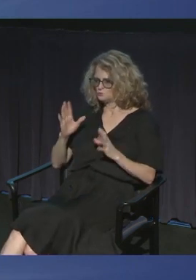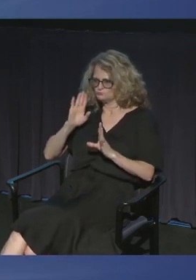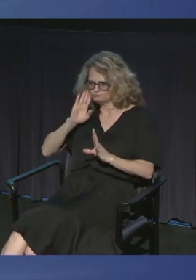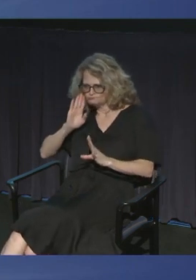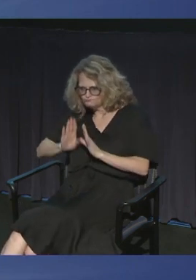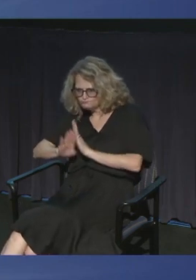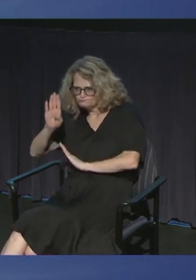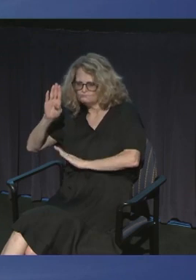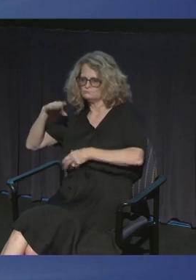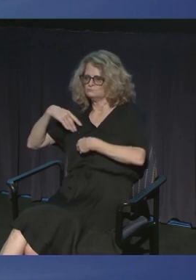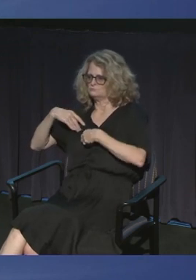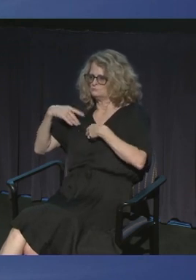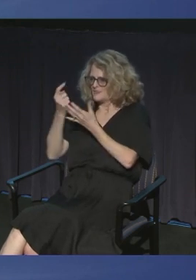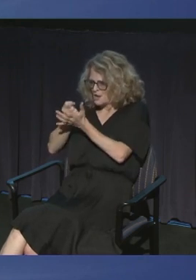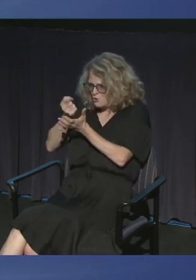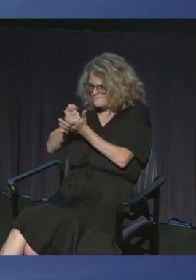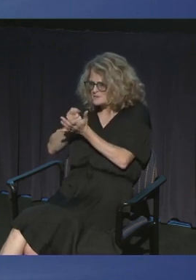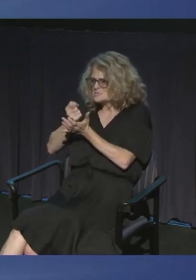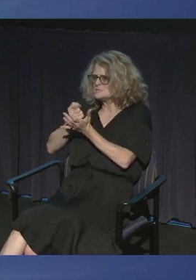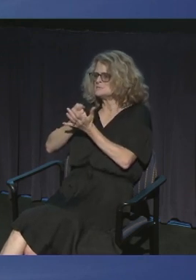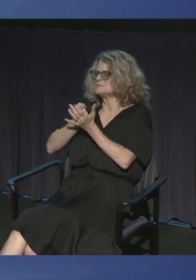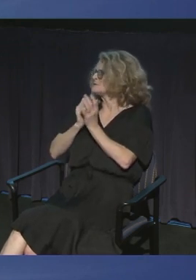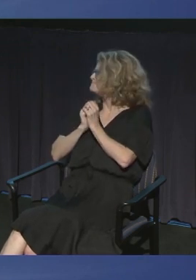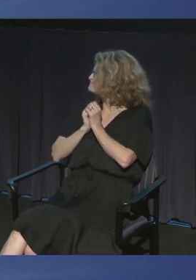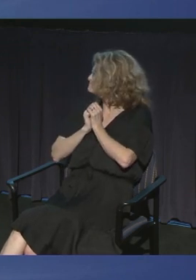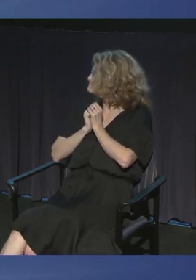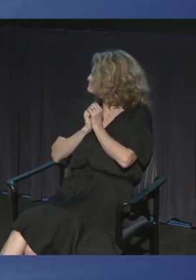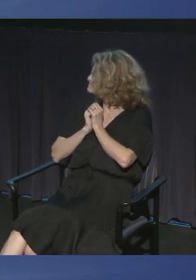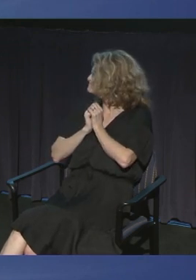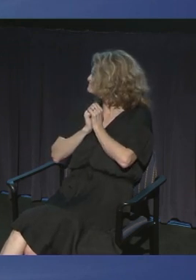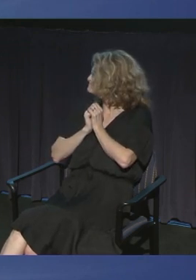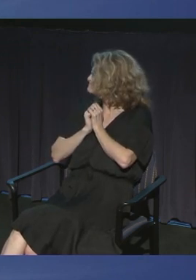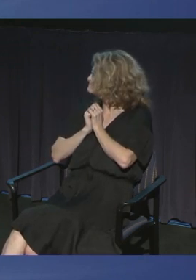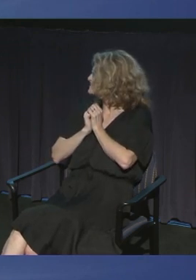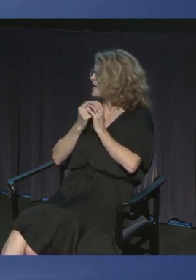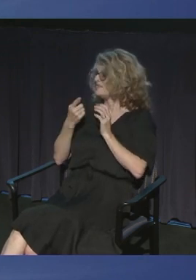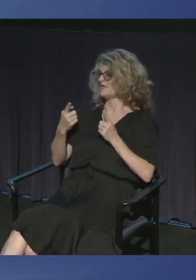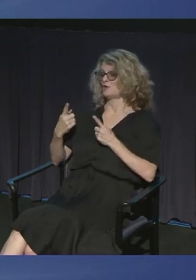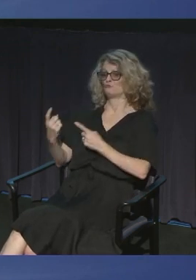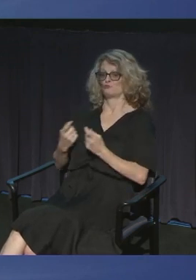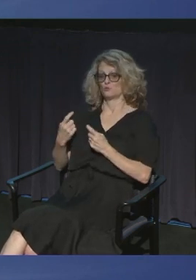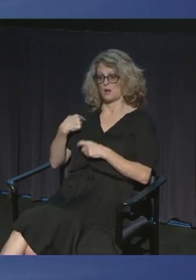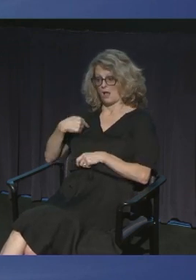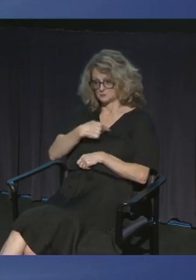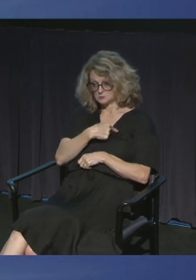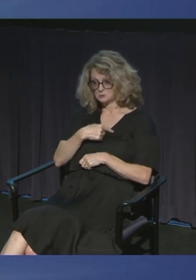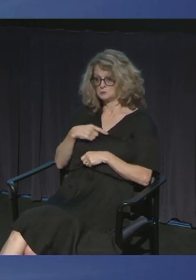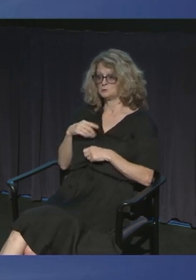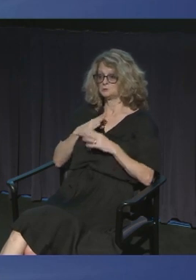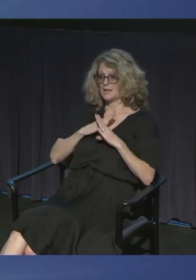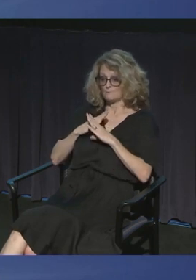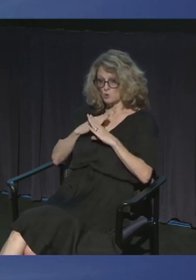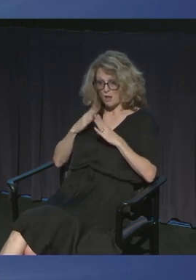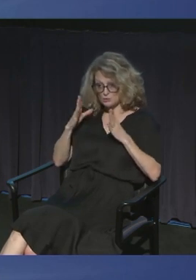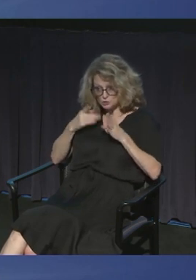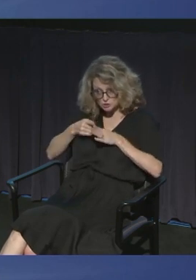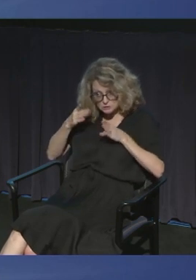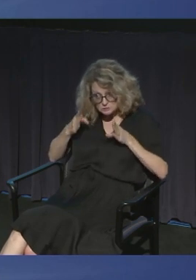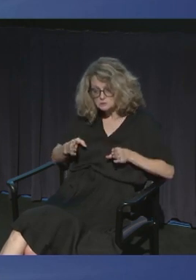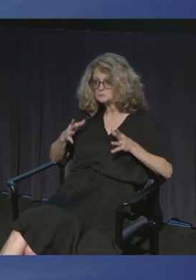THAT -- AND HIS POSTDOC WERE KIND ENOUGH TO RECRUIT US AS IMMUNOLOGISTS, SO THIS PAPER